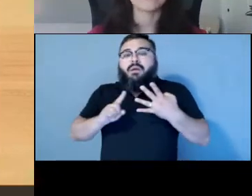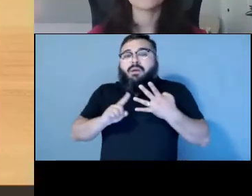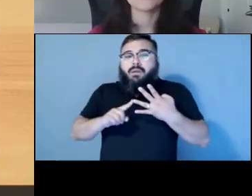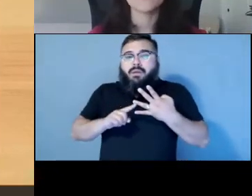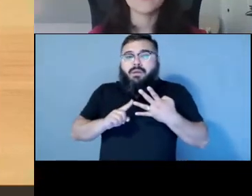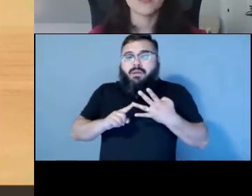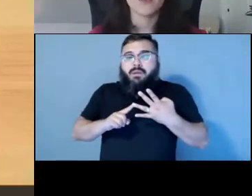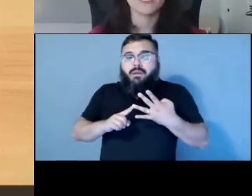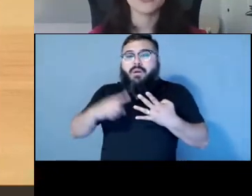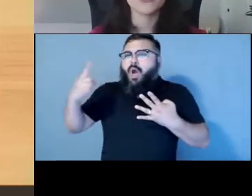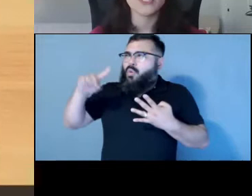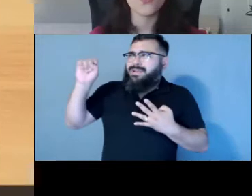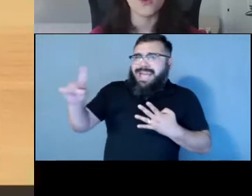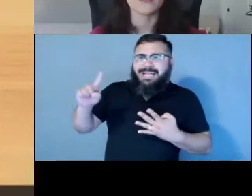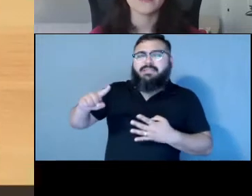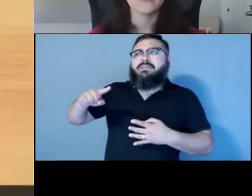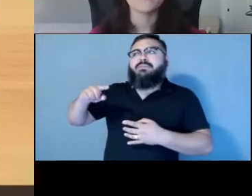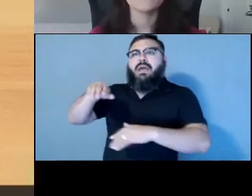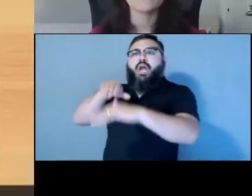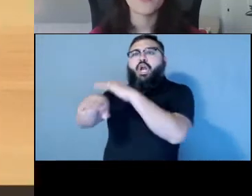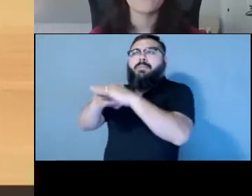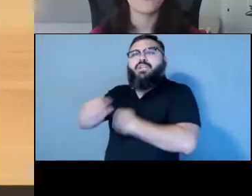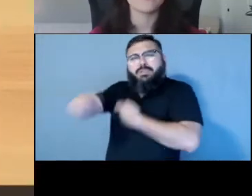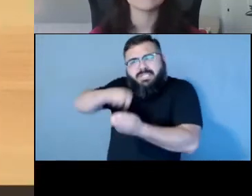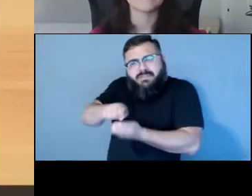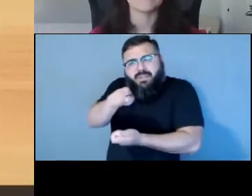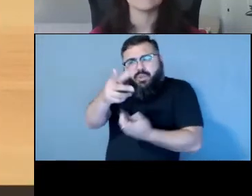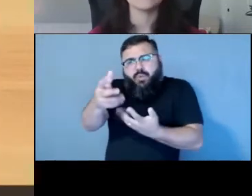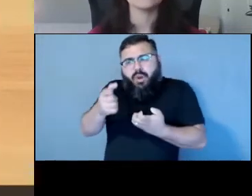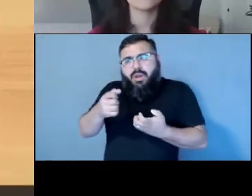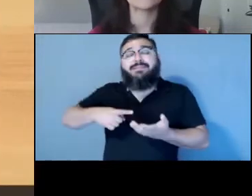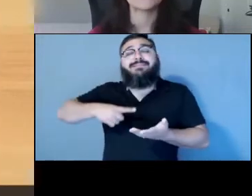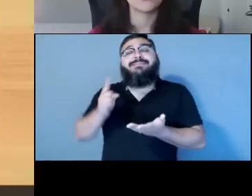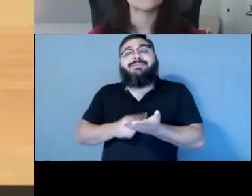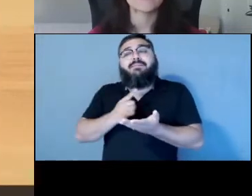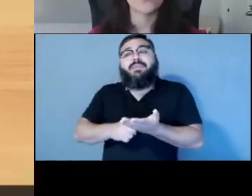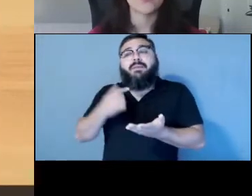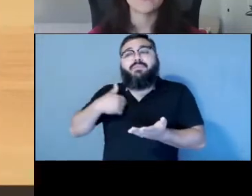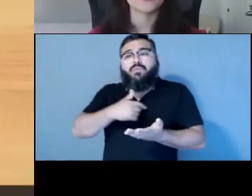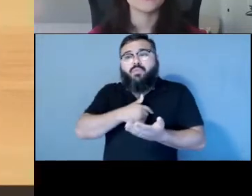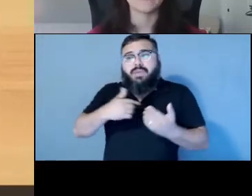ask for the specific accommodation that you want. Sometimes we have clients that don't really know what they want and they just say,